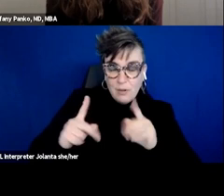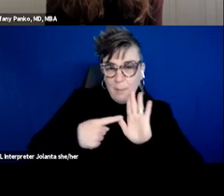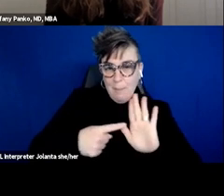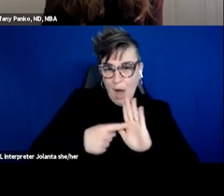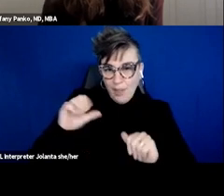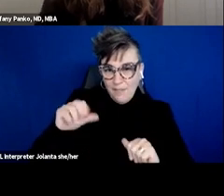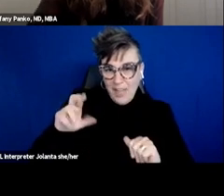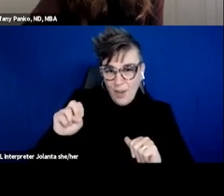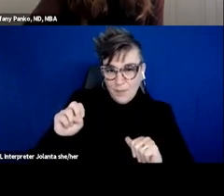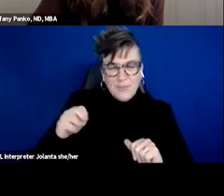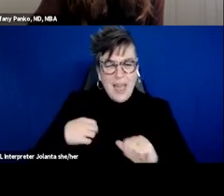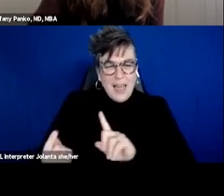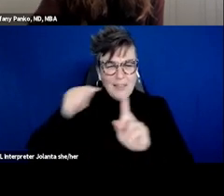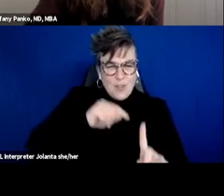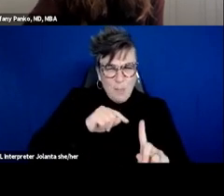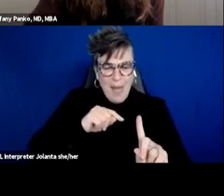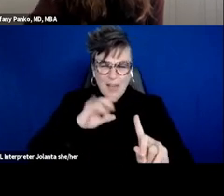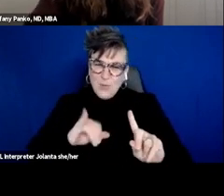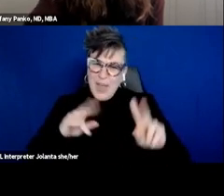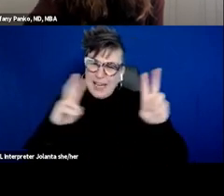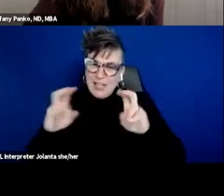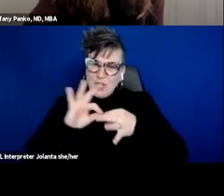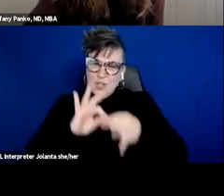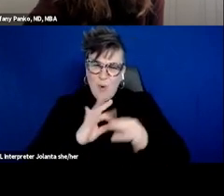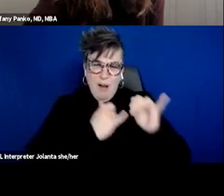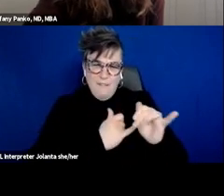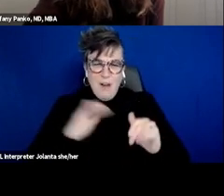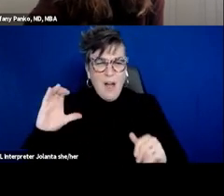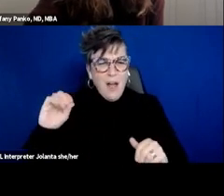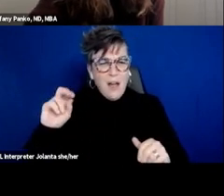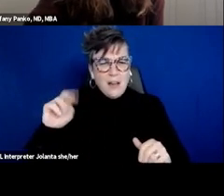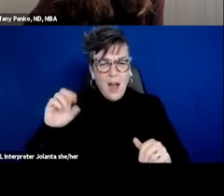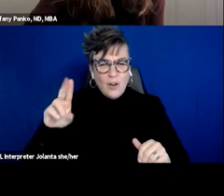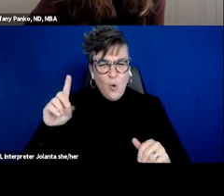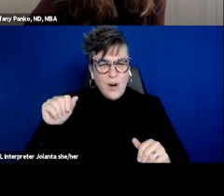get back to this issue of concordance because, I think that Dr. Panko you raised the question